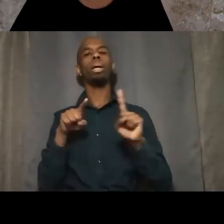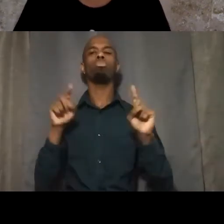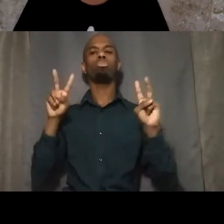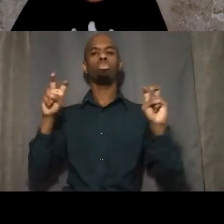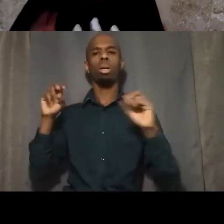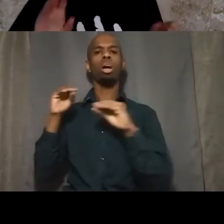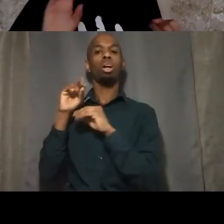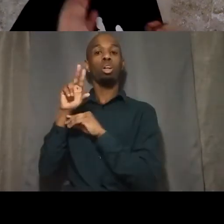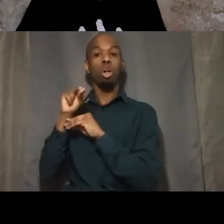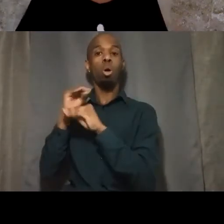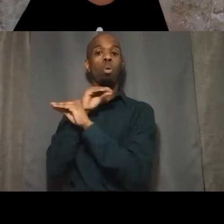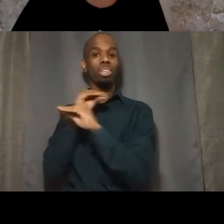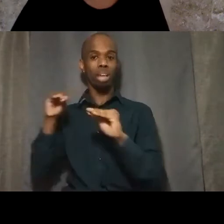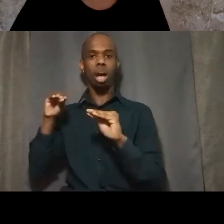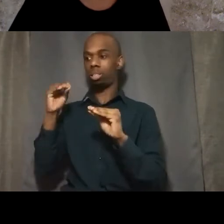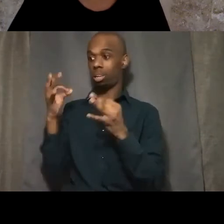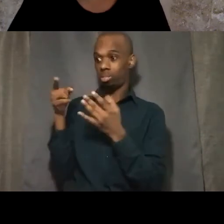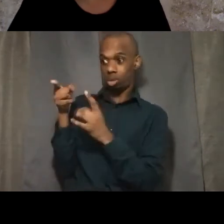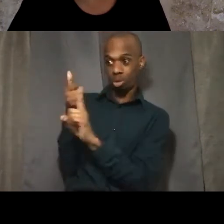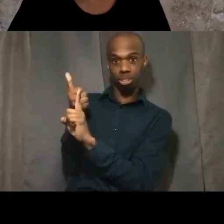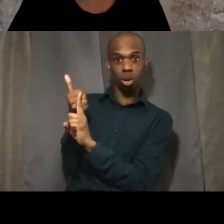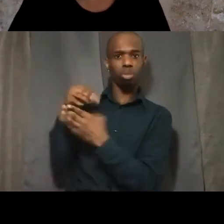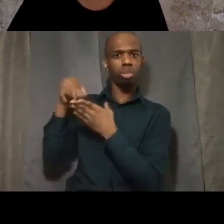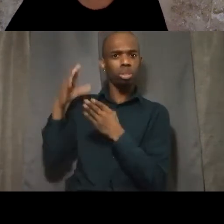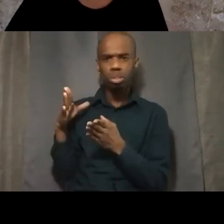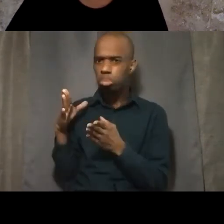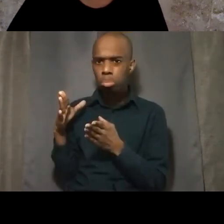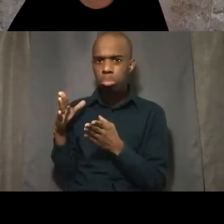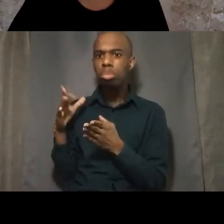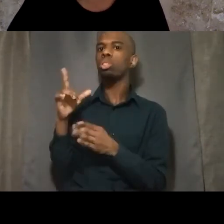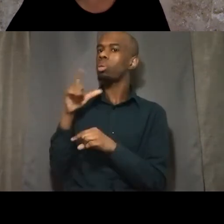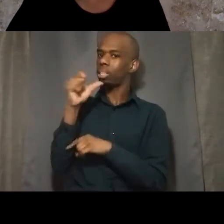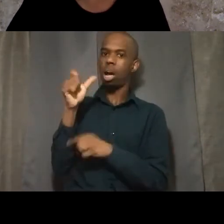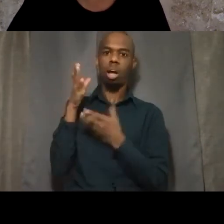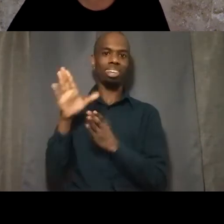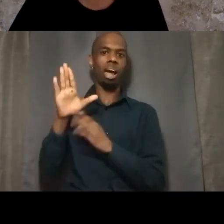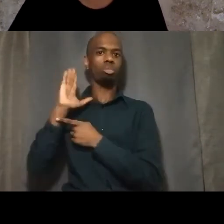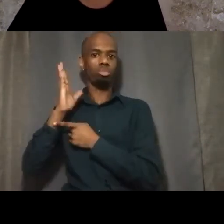So, you know, we had my daughter poured libation. We had Khalilah Williams speak.